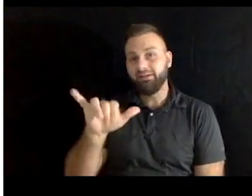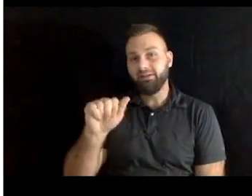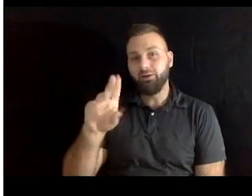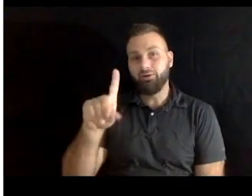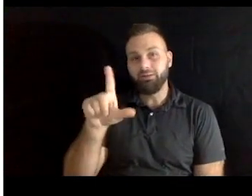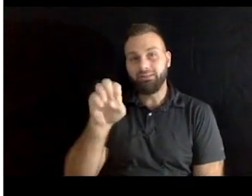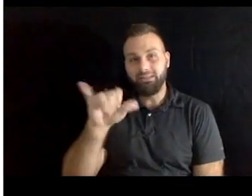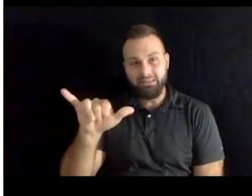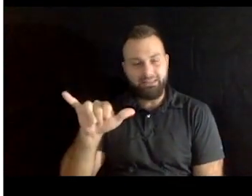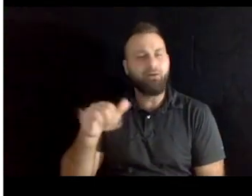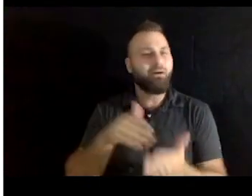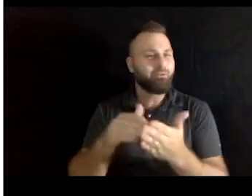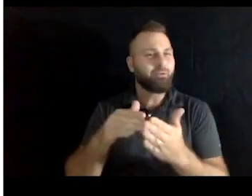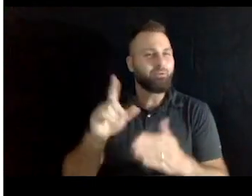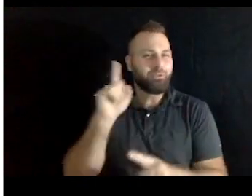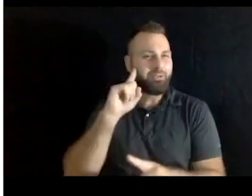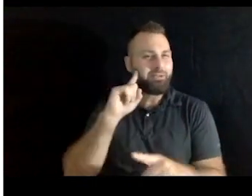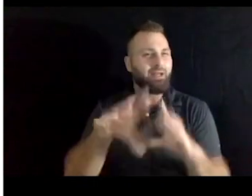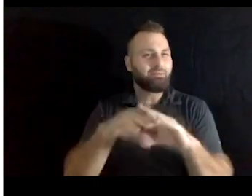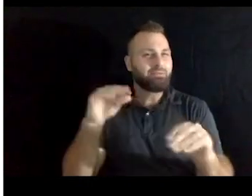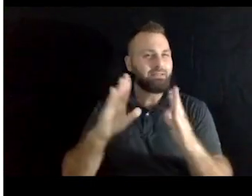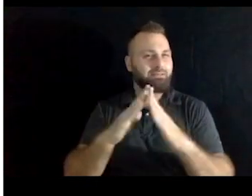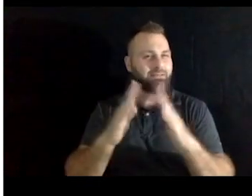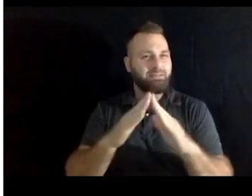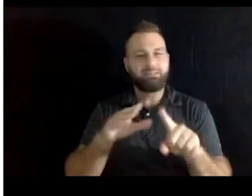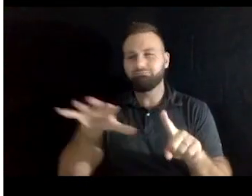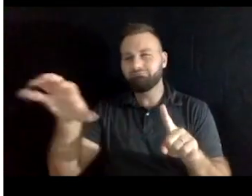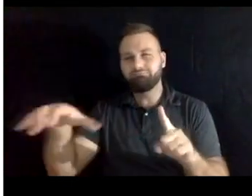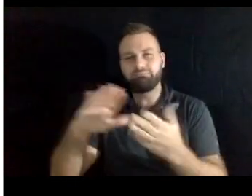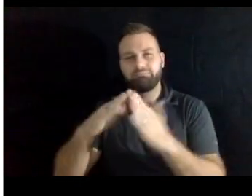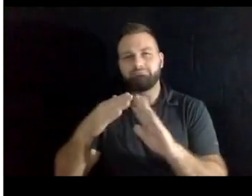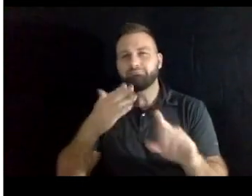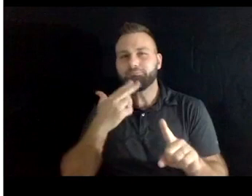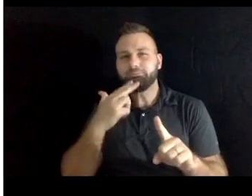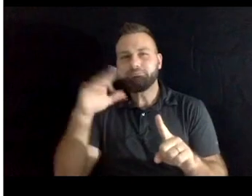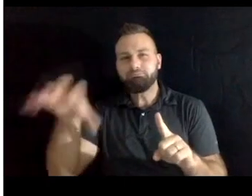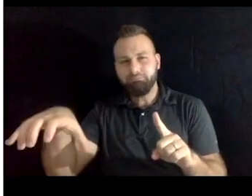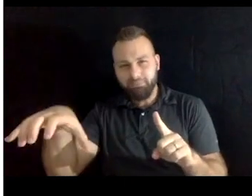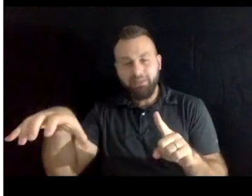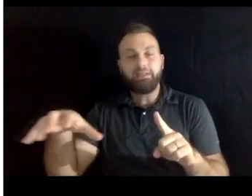much about during election cycles. Right now, every time I turn my head,